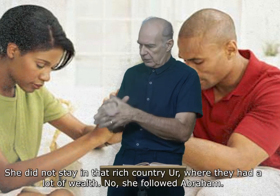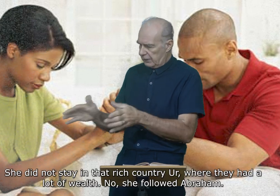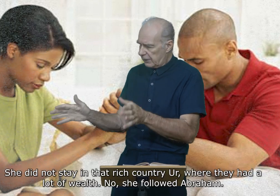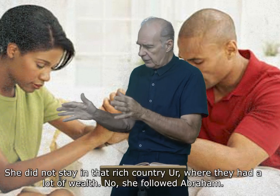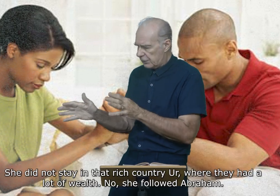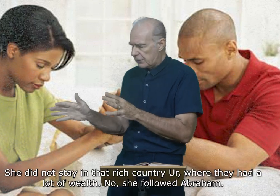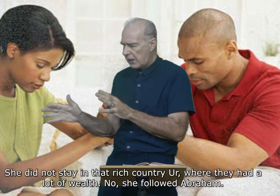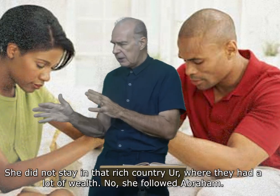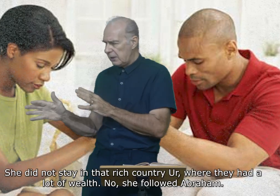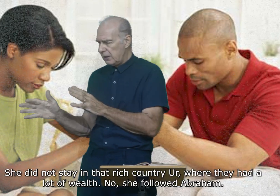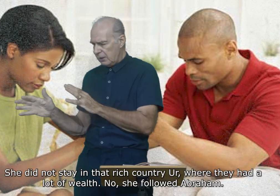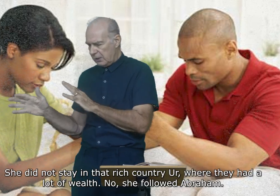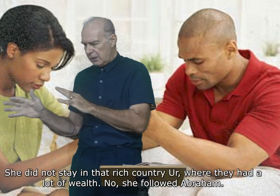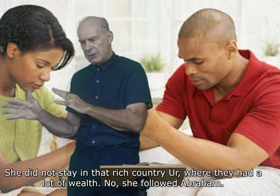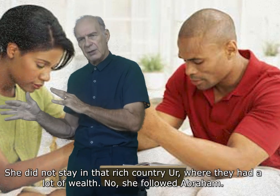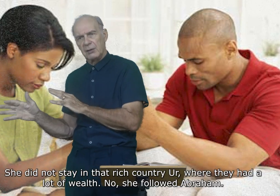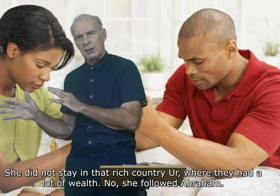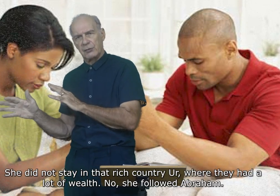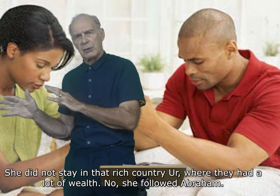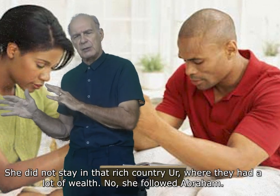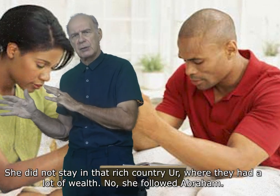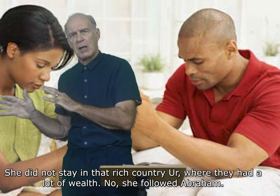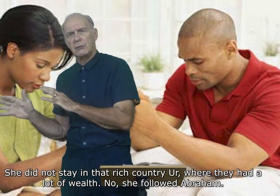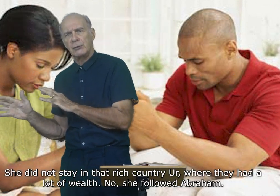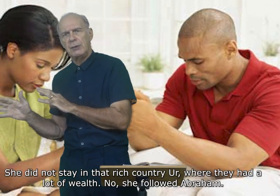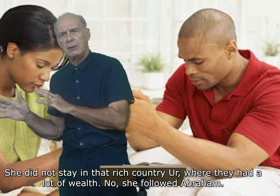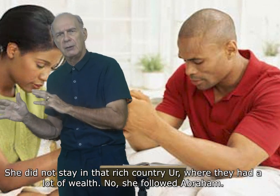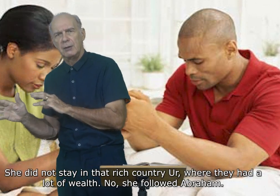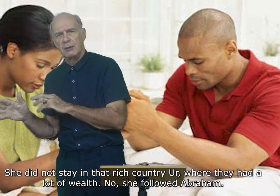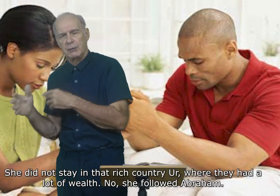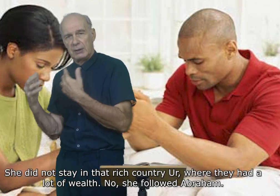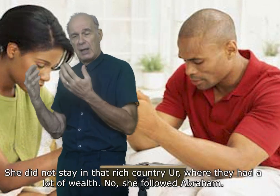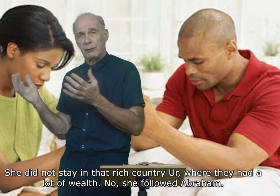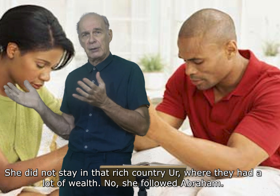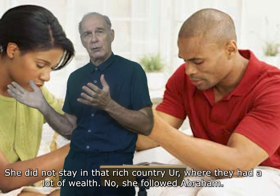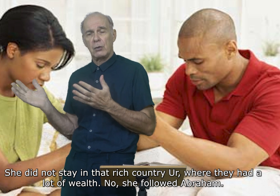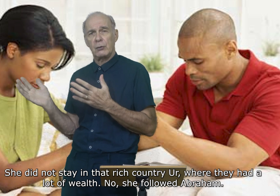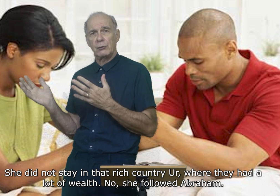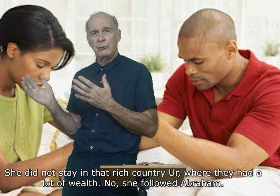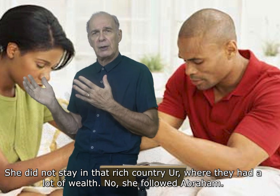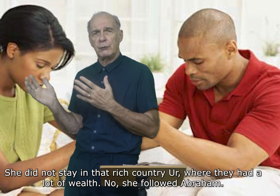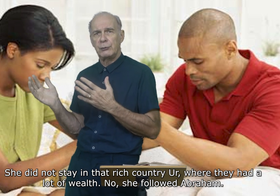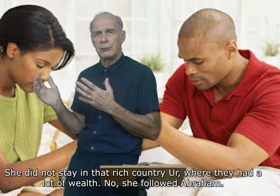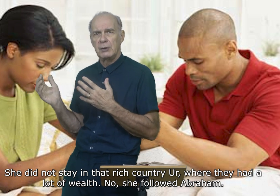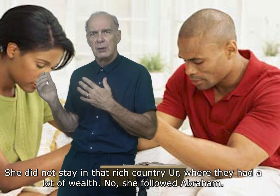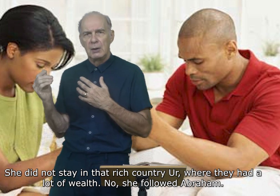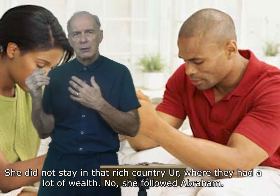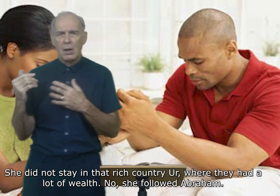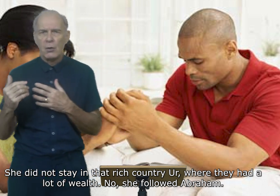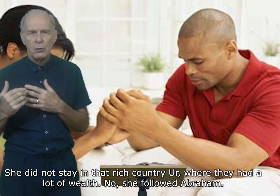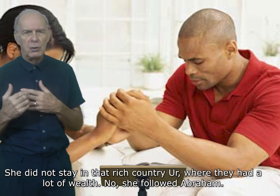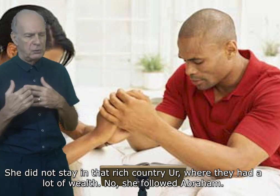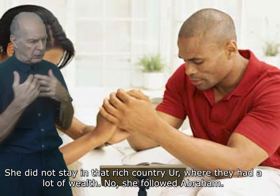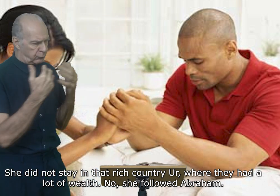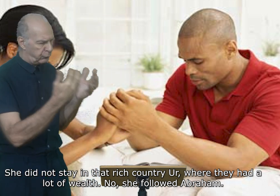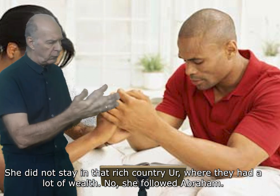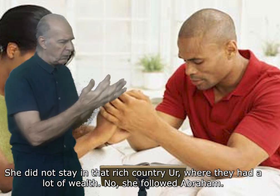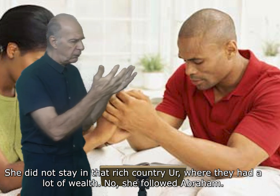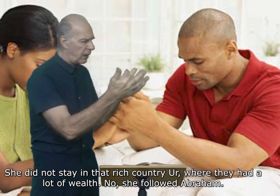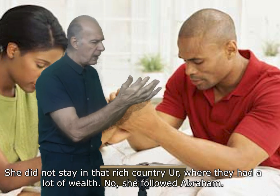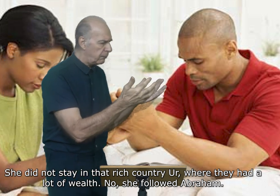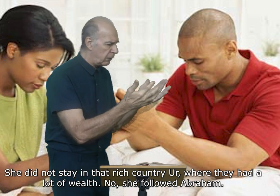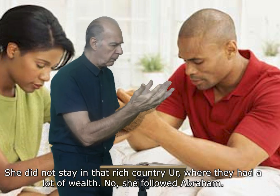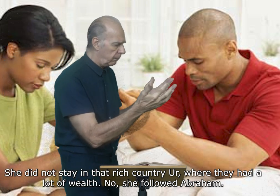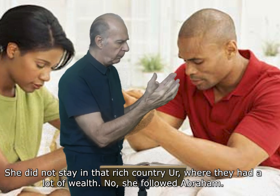She did not stay in that rich country Ur, where they had a lot of wealth. No, she followed Abraham.